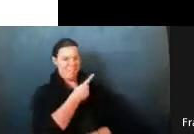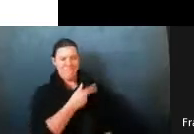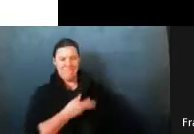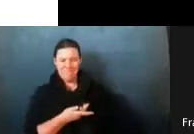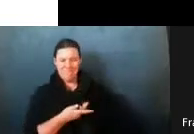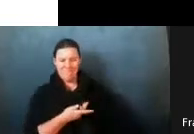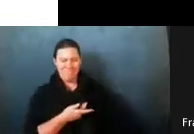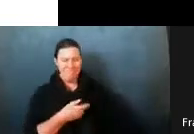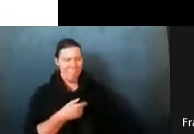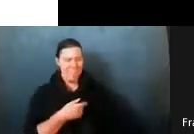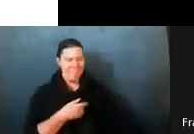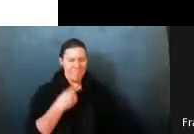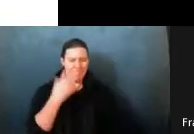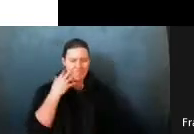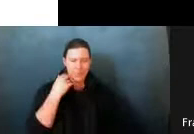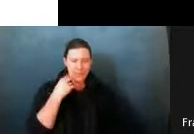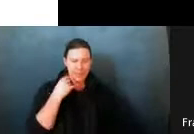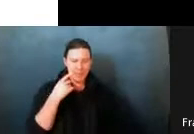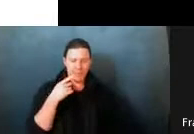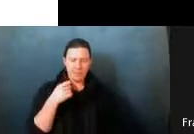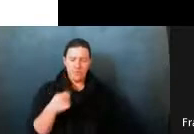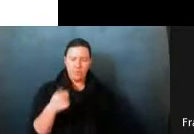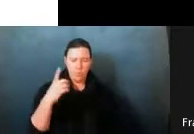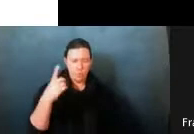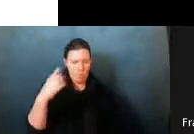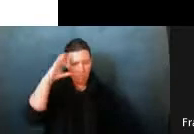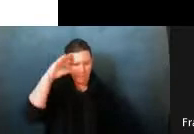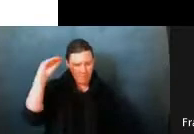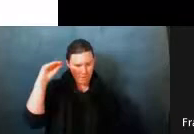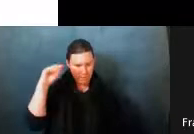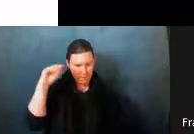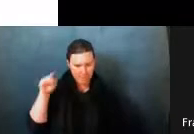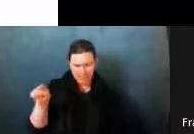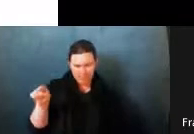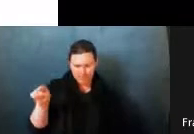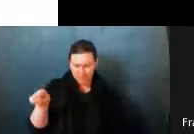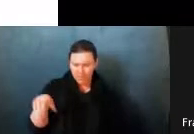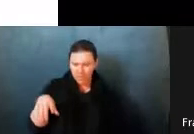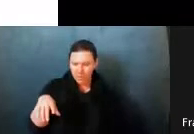I took a gentleman to our local VA clinic here in Walla Walla the other day, he saw a clinician.